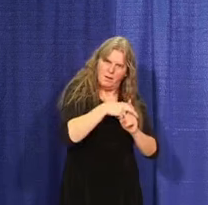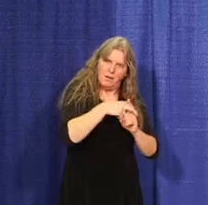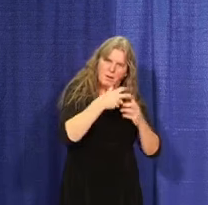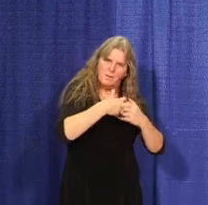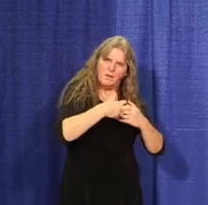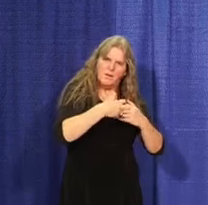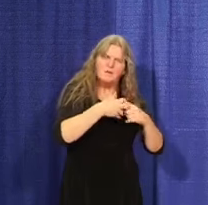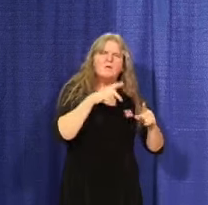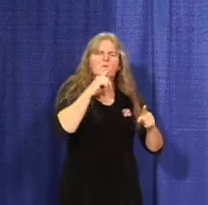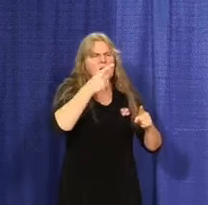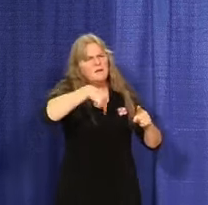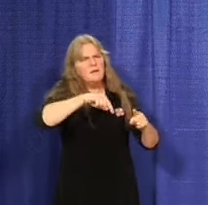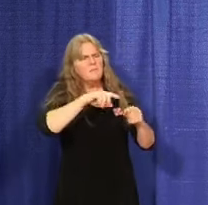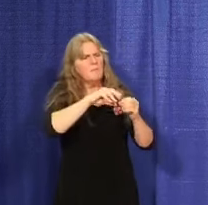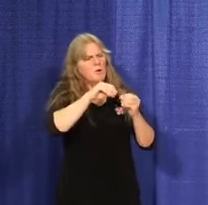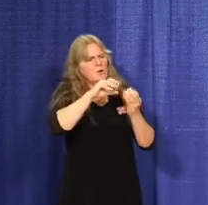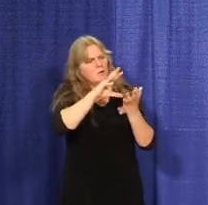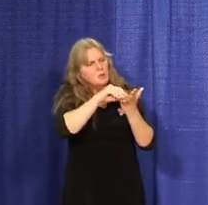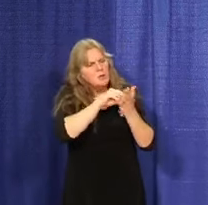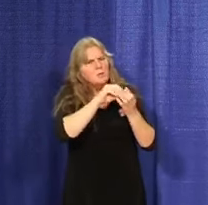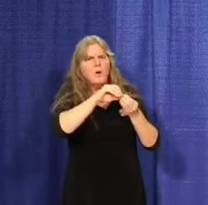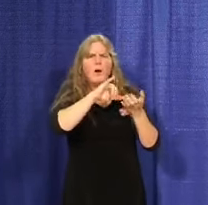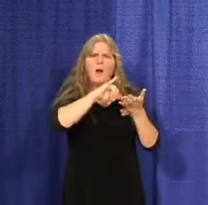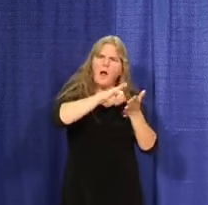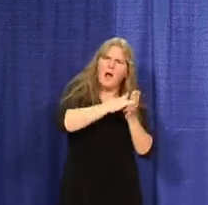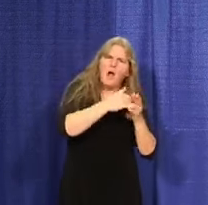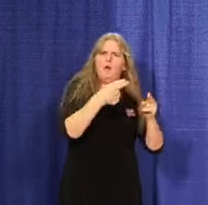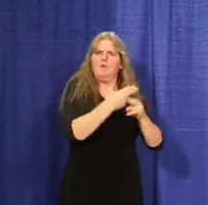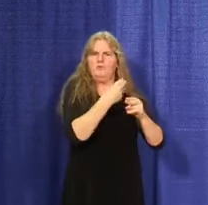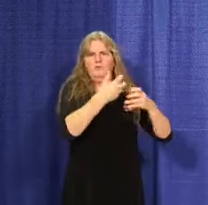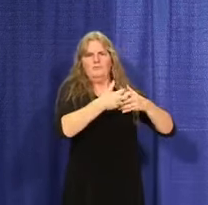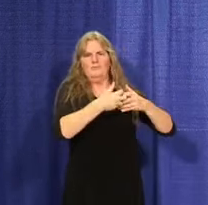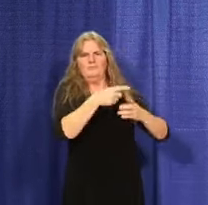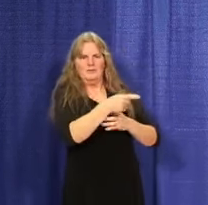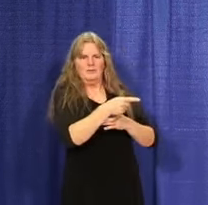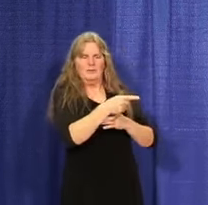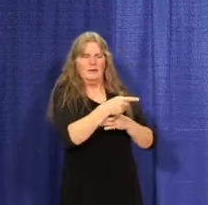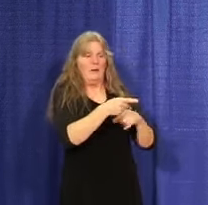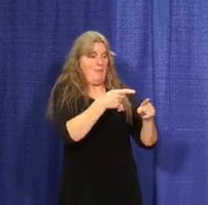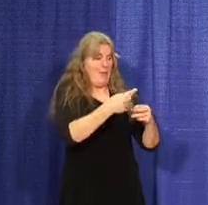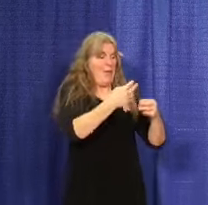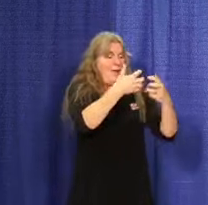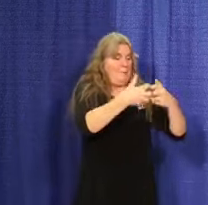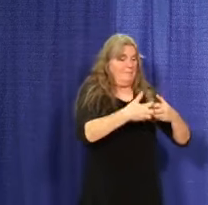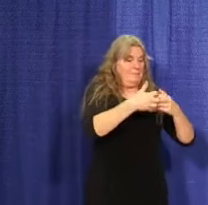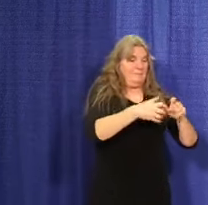about how to use it and how to integrate it with our other testing paradigm which is